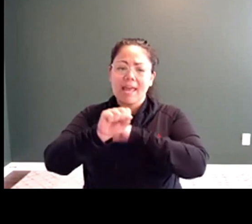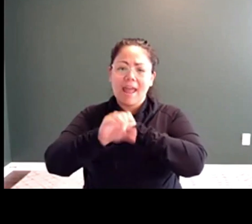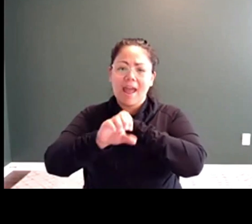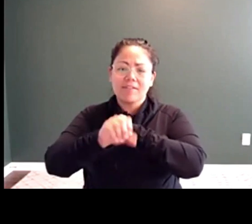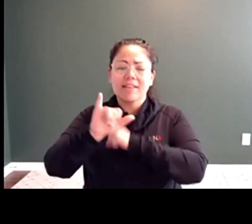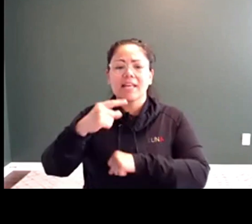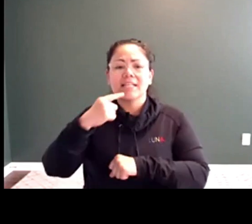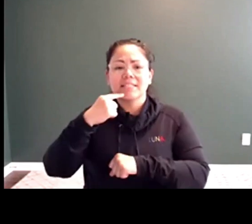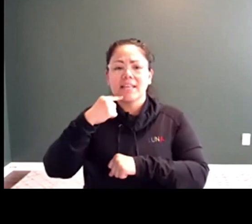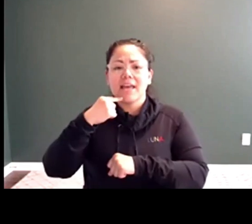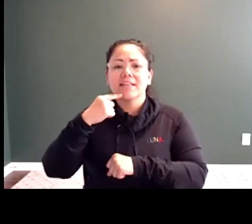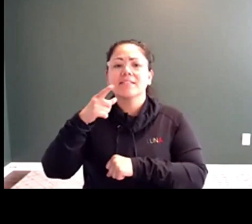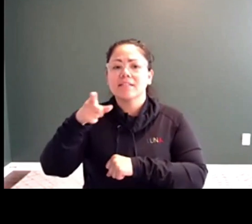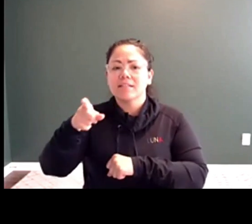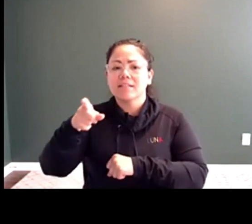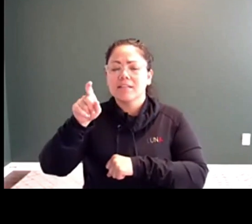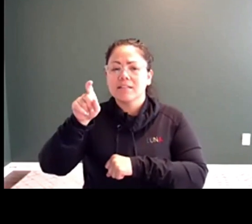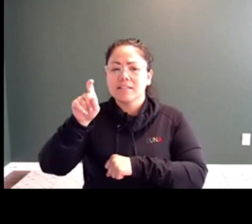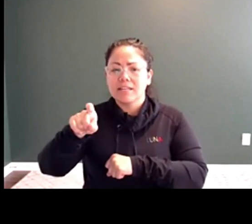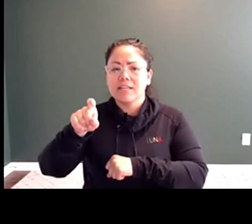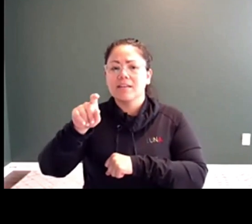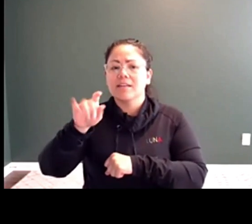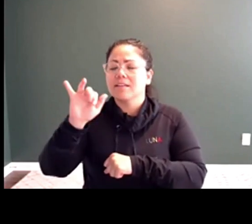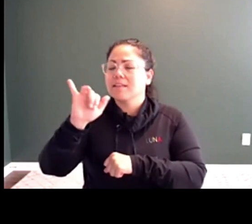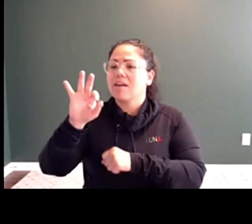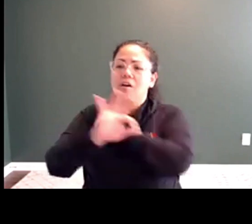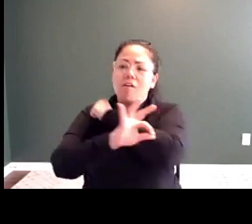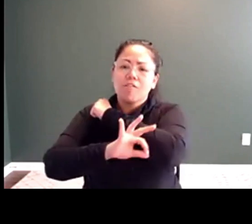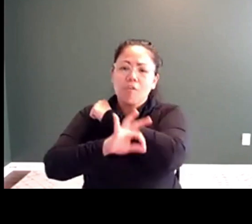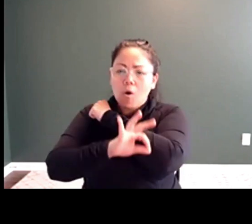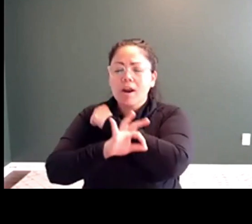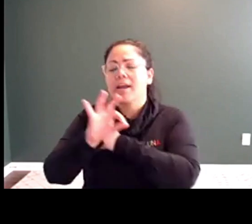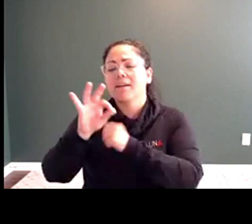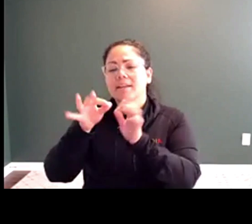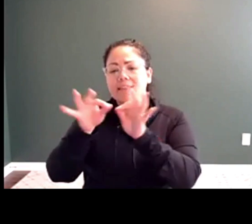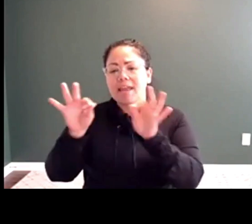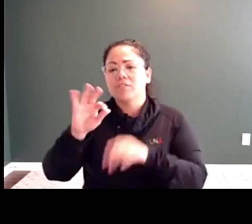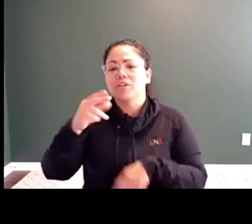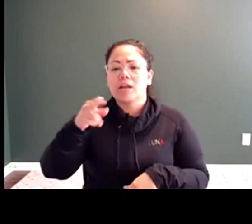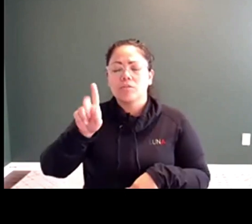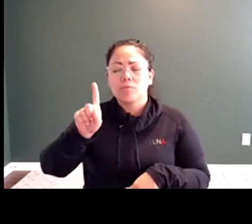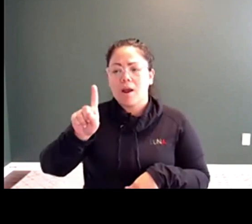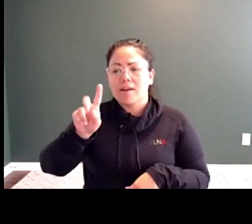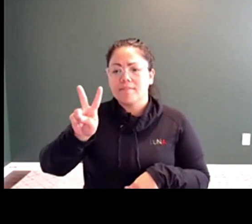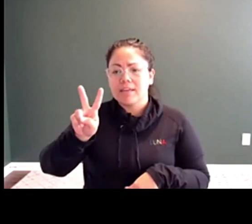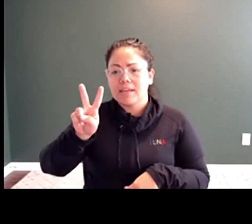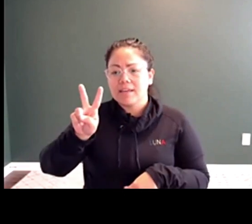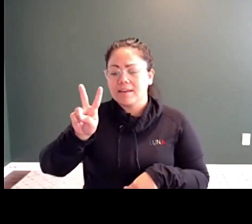with foreign labor work visas like H-1B visas or OPT work permits."